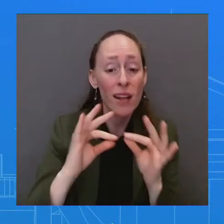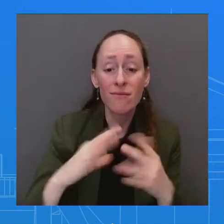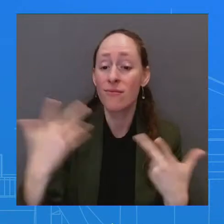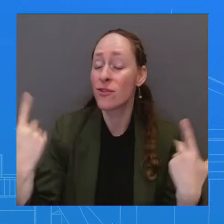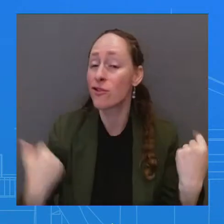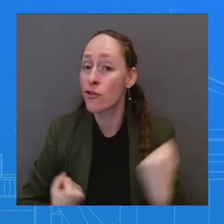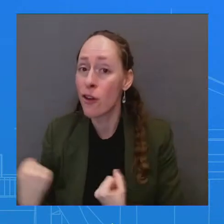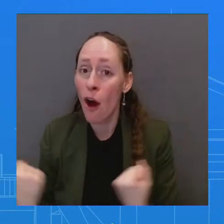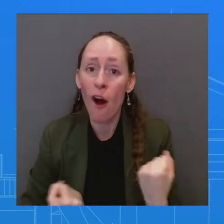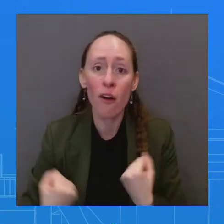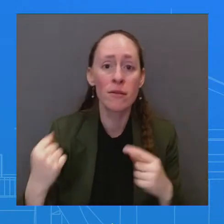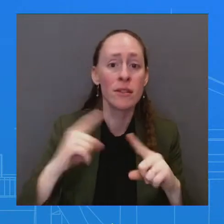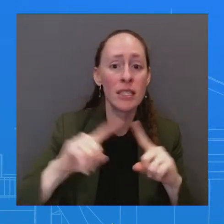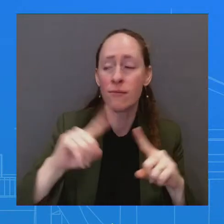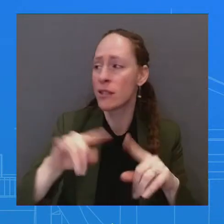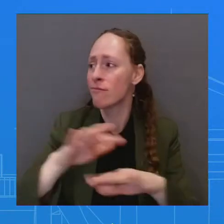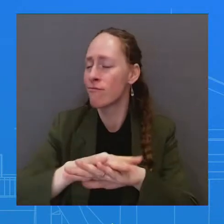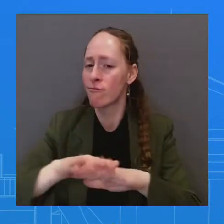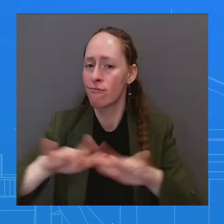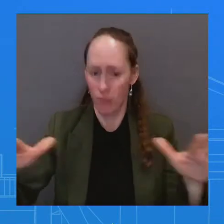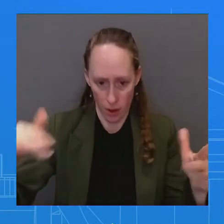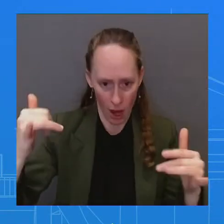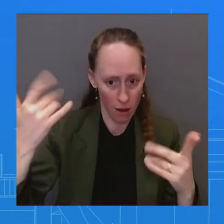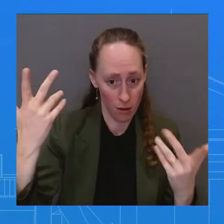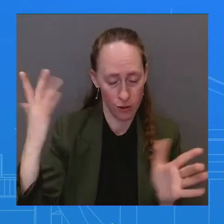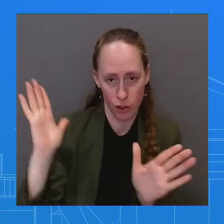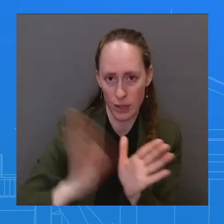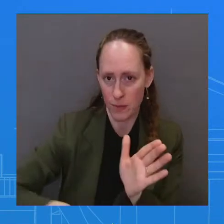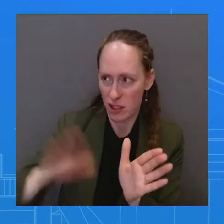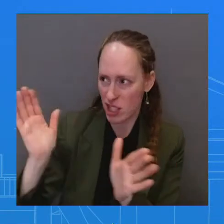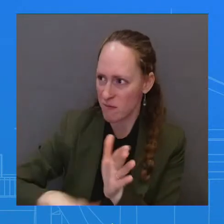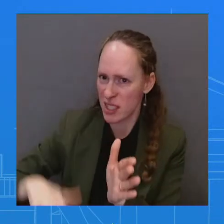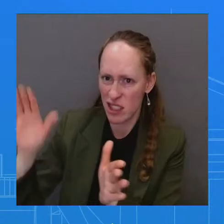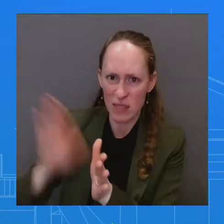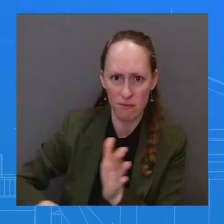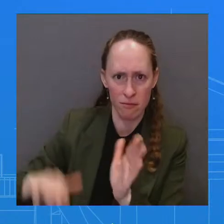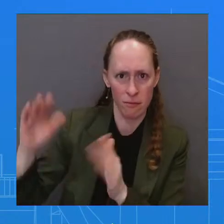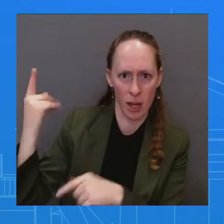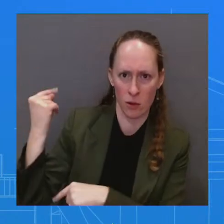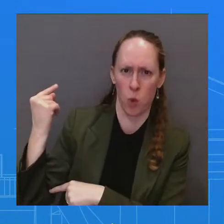And we just saw record Black Friday sales. In a couple of hours, President Biden will announce